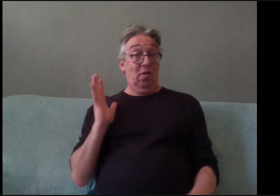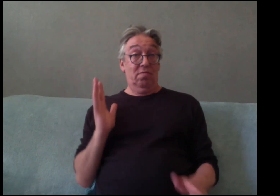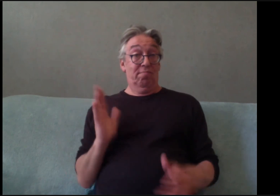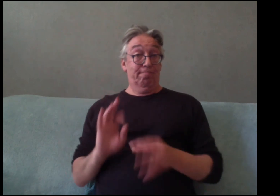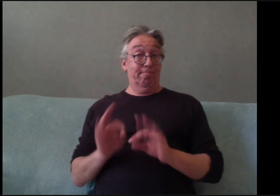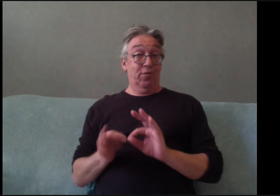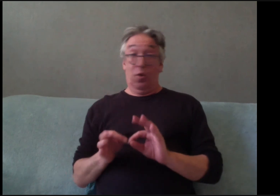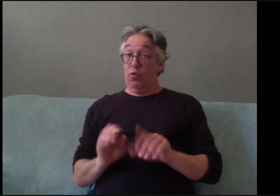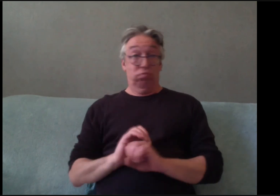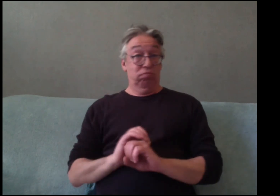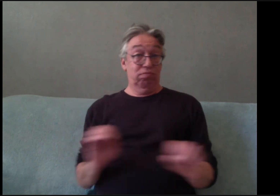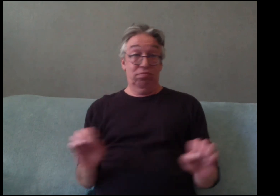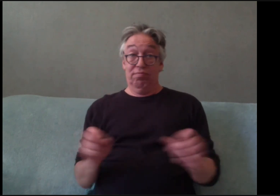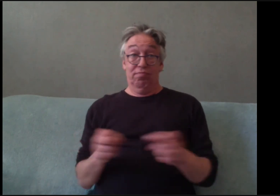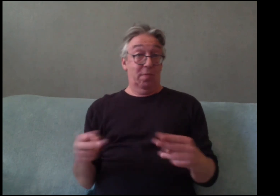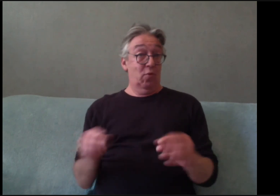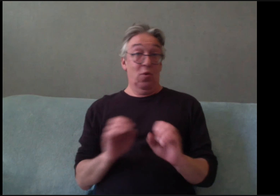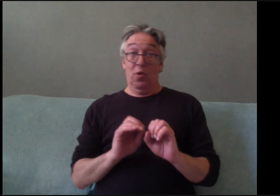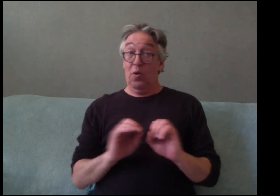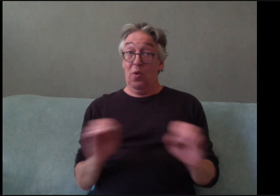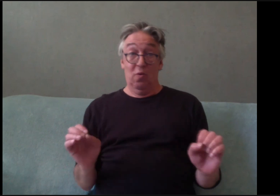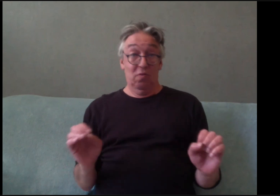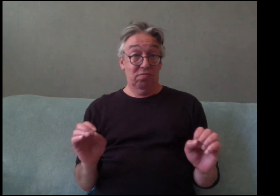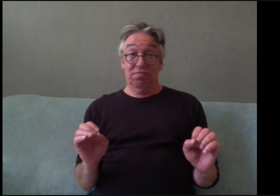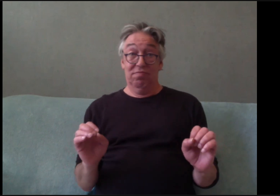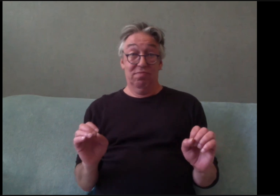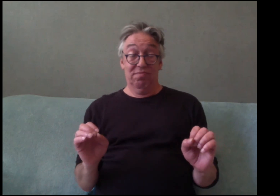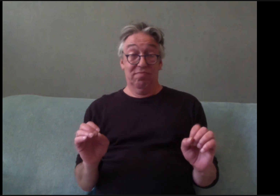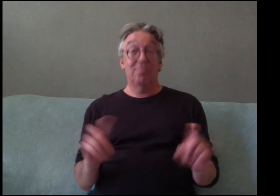We do know as specific example that France as live captioning